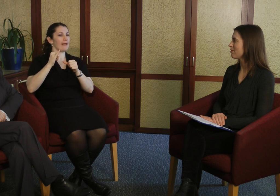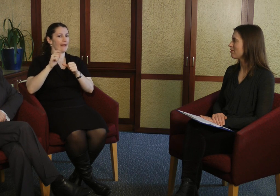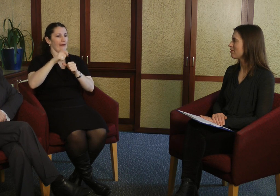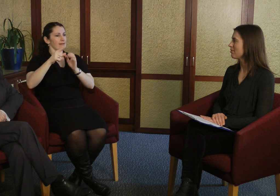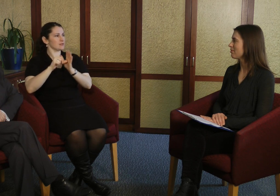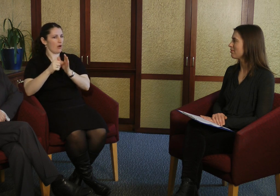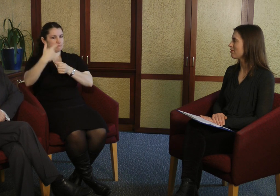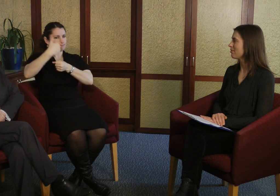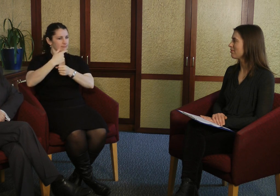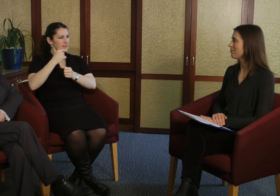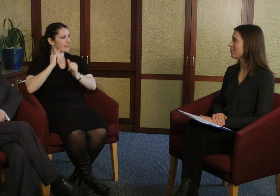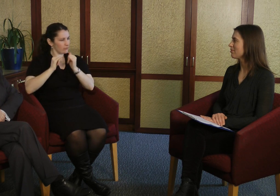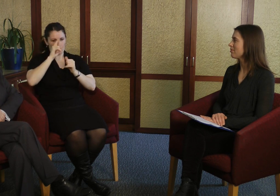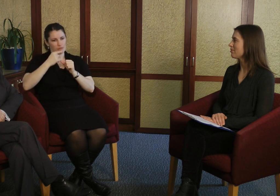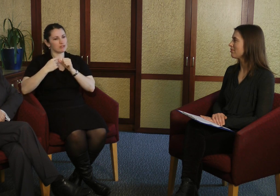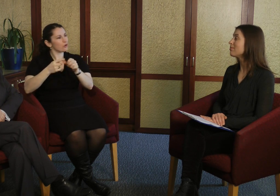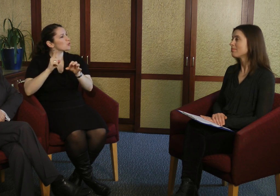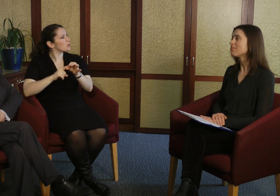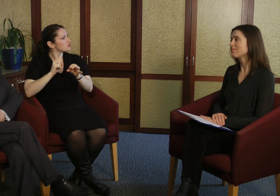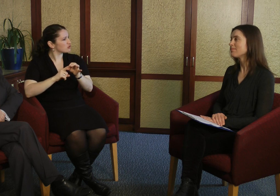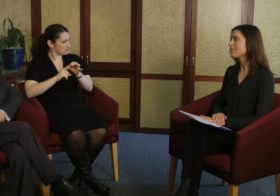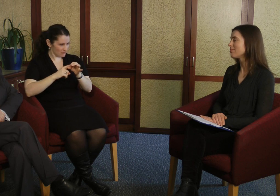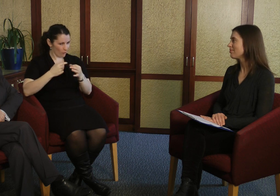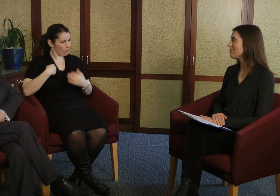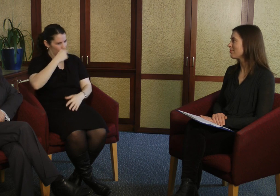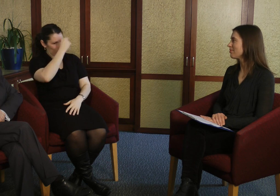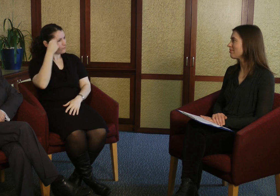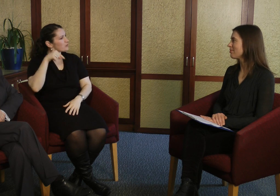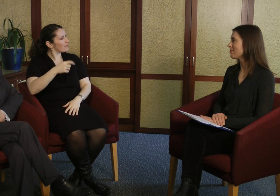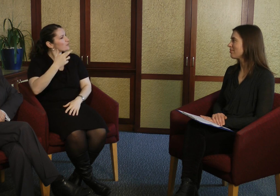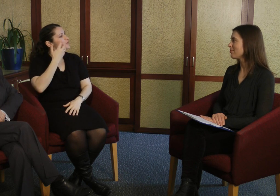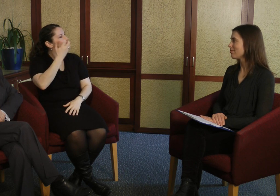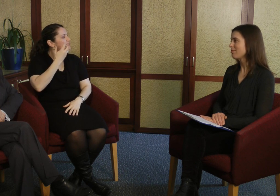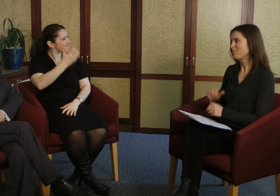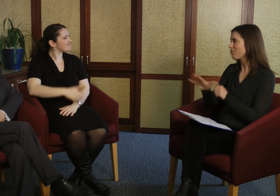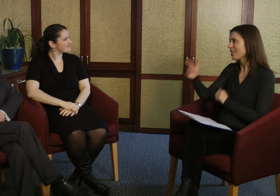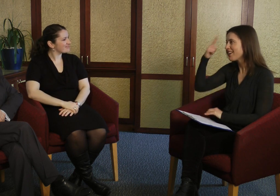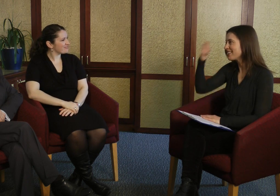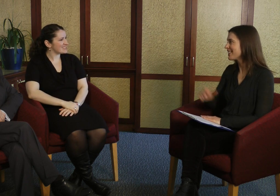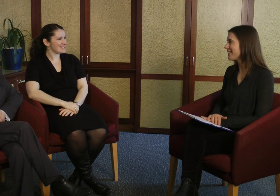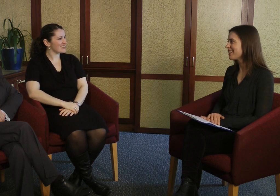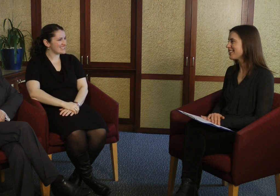So I look forward to seeing how that plays out into the future.